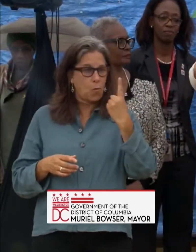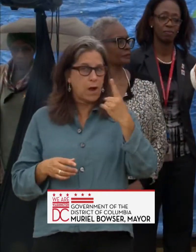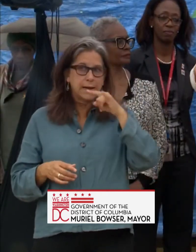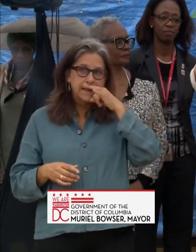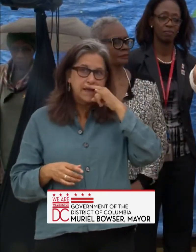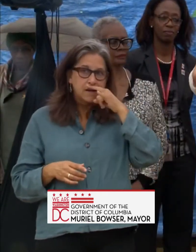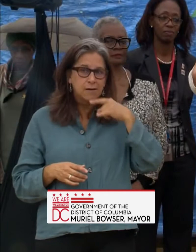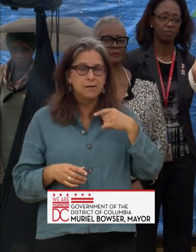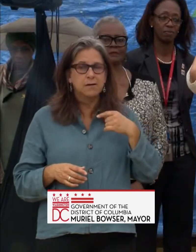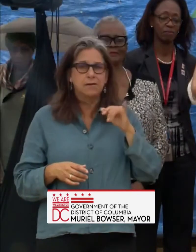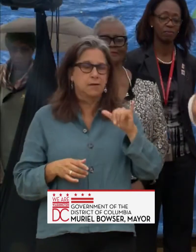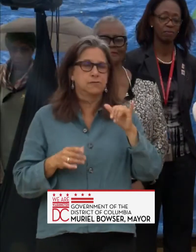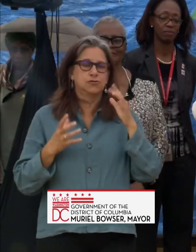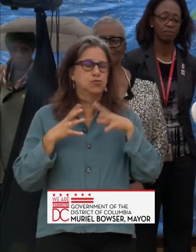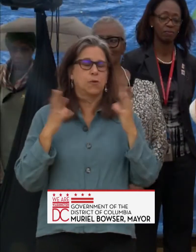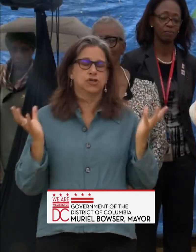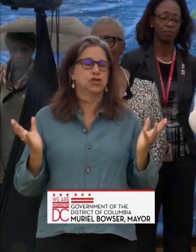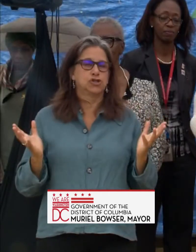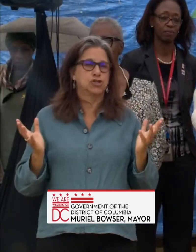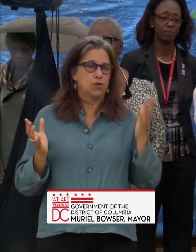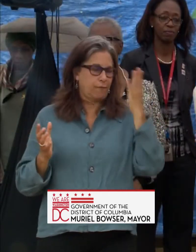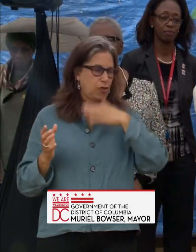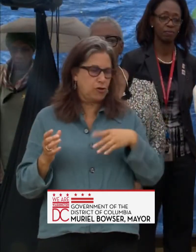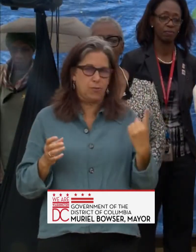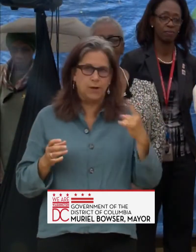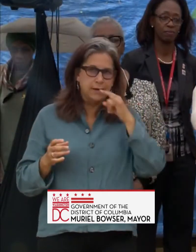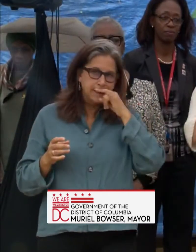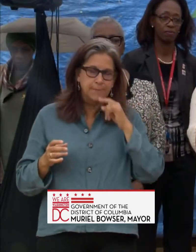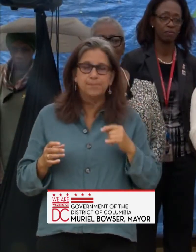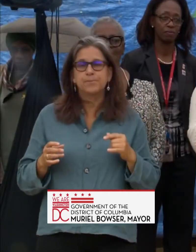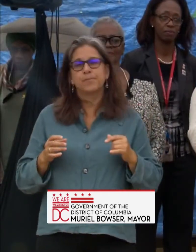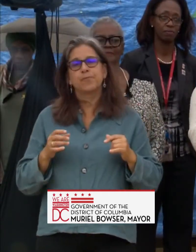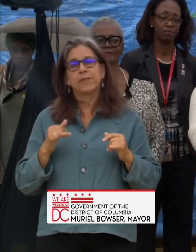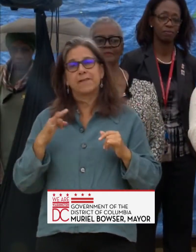AND SO WE KNOW THAT BY BUILDING SAFE AND HUMANE SHELTER, NO MORE